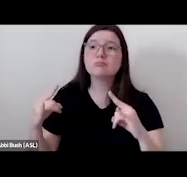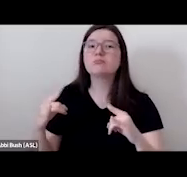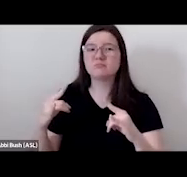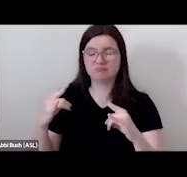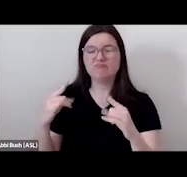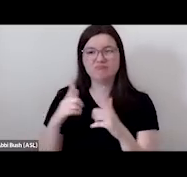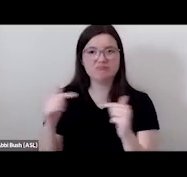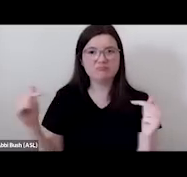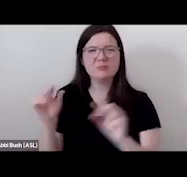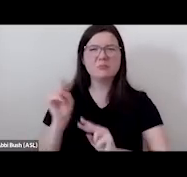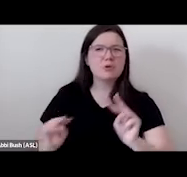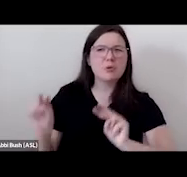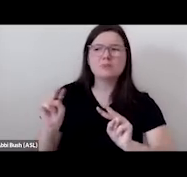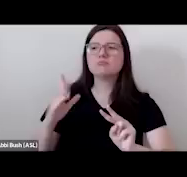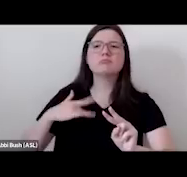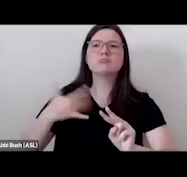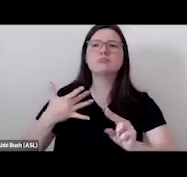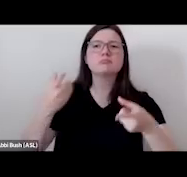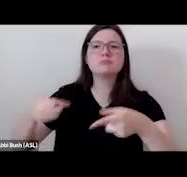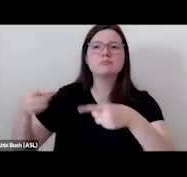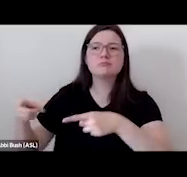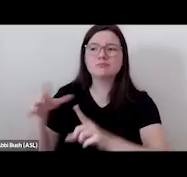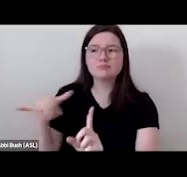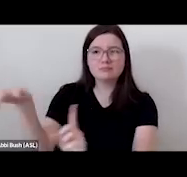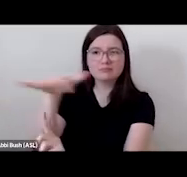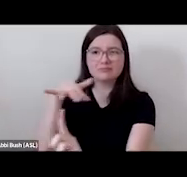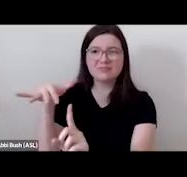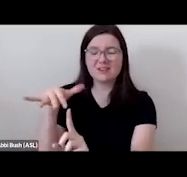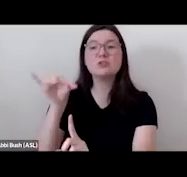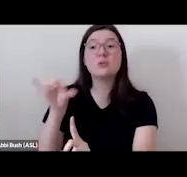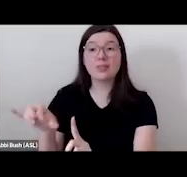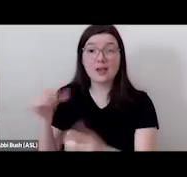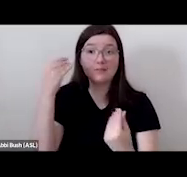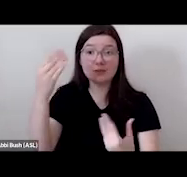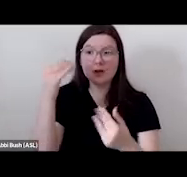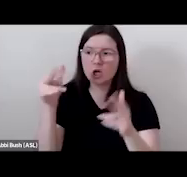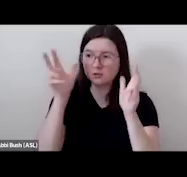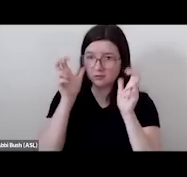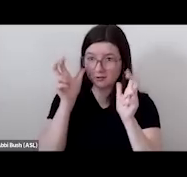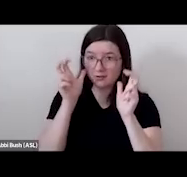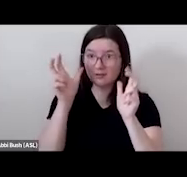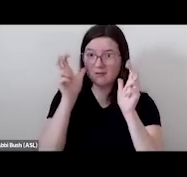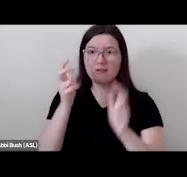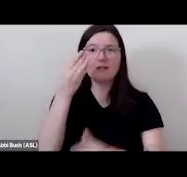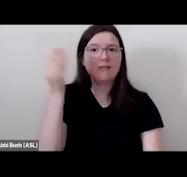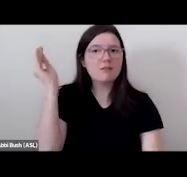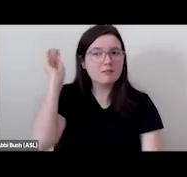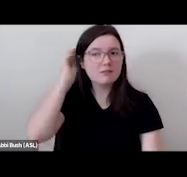As you're collecting this information, you're kind of just storing it all away until it bleeds into this next step of just the brainstorming phase, right?